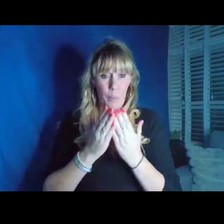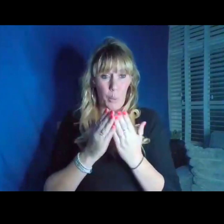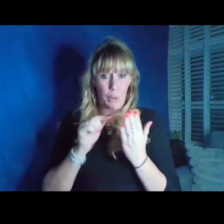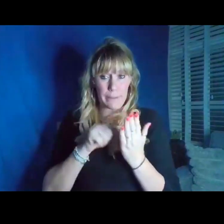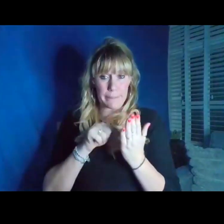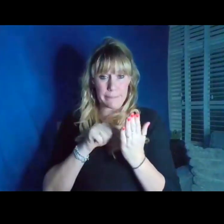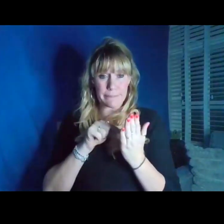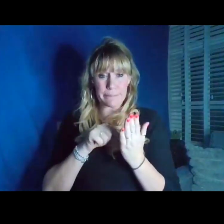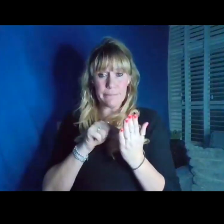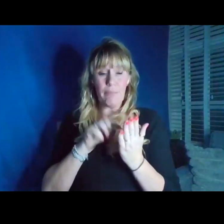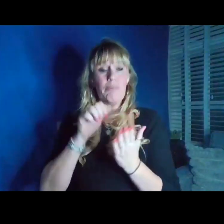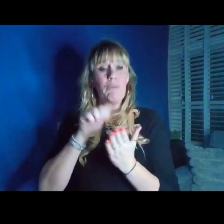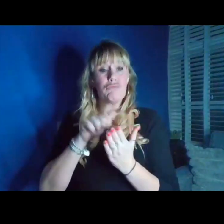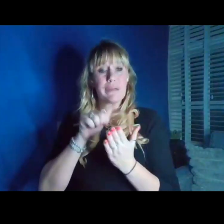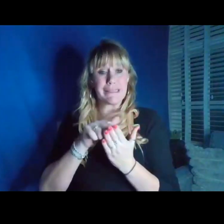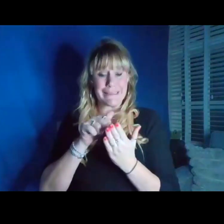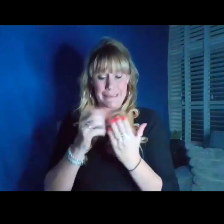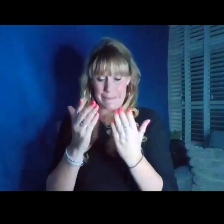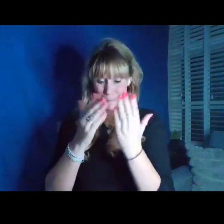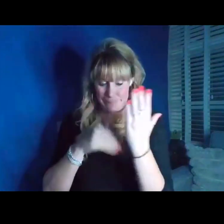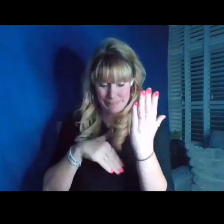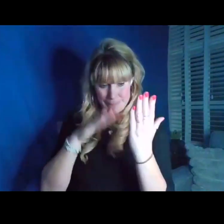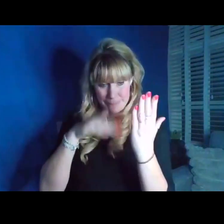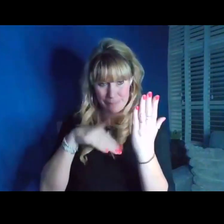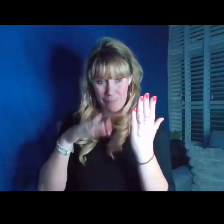forgotten the printed copy, is Letter to Kay.